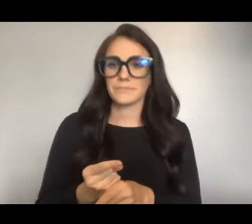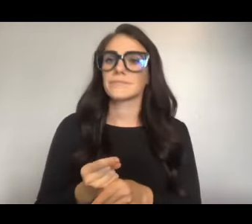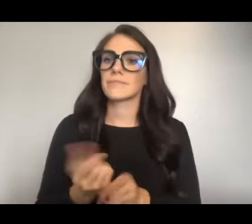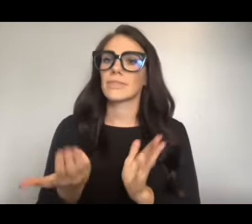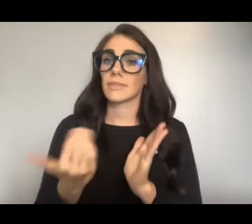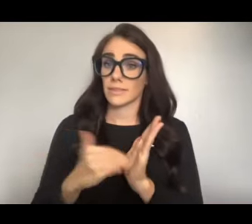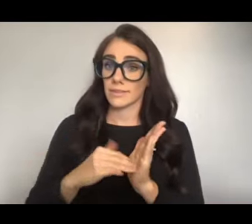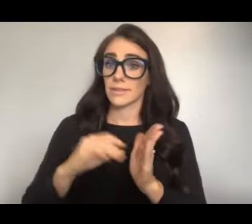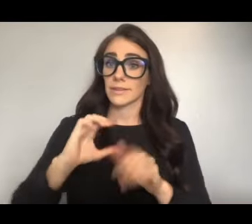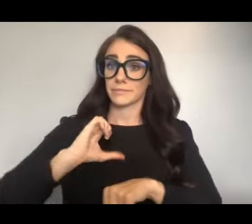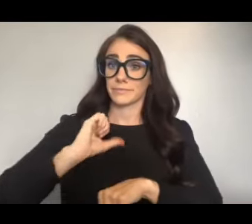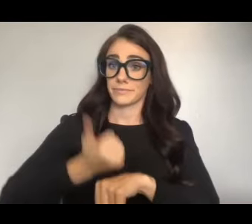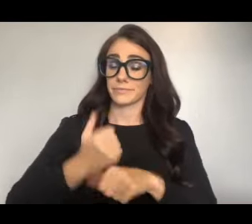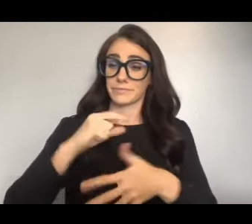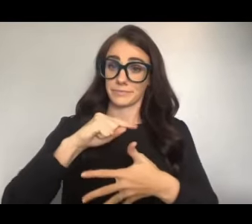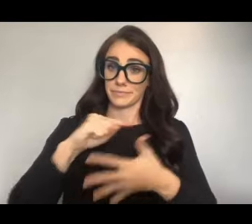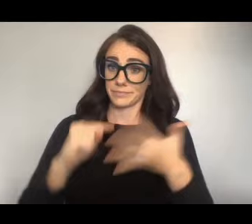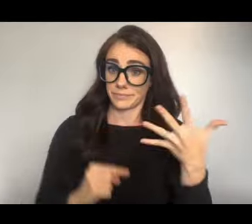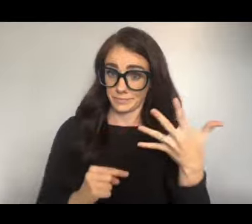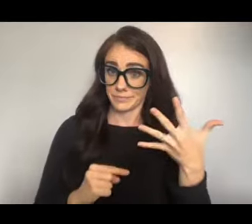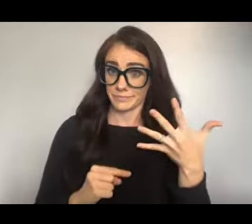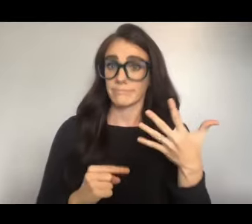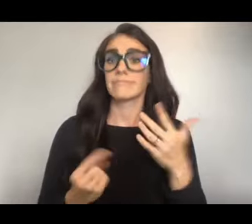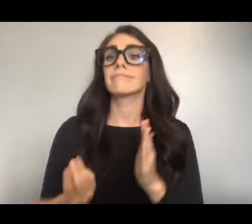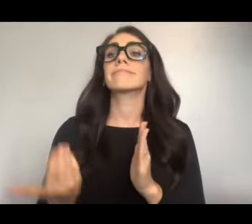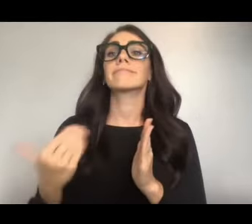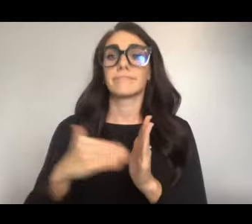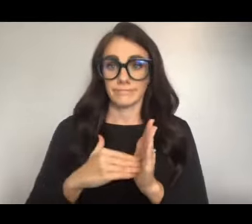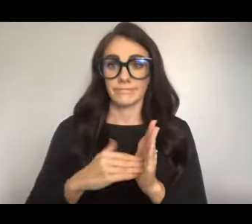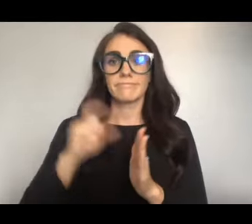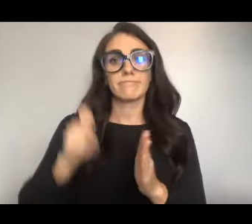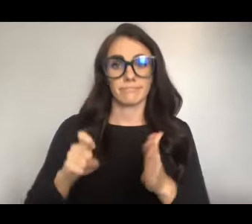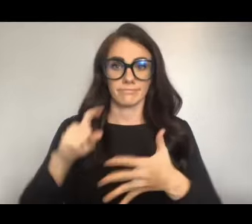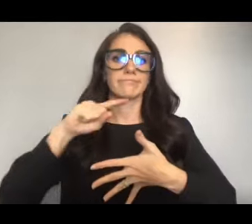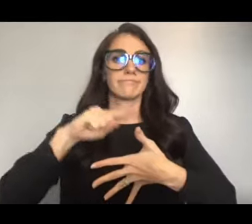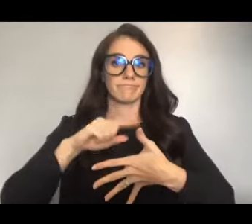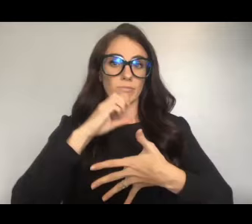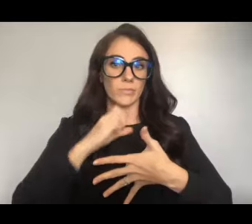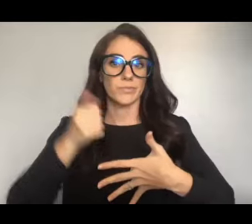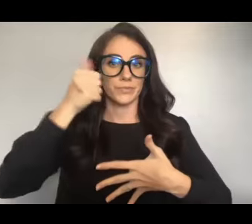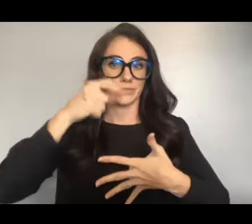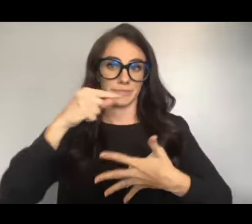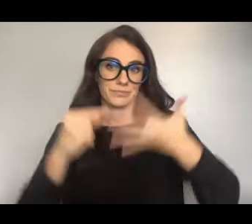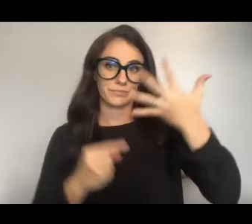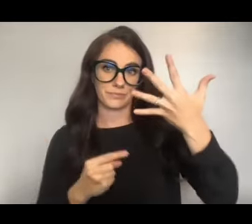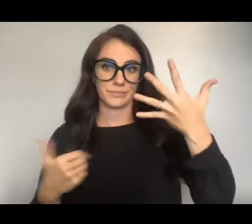Okay well again you're going to have to establish a list and again you're going to have to rank